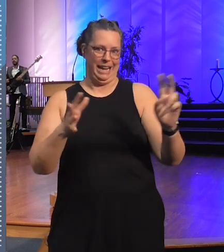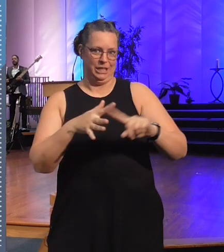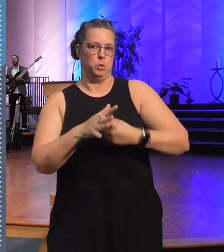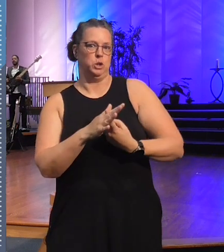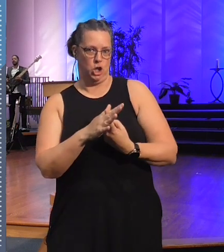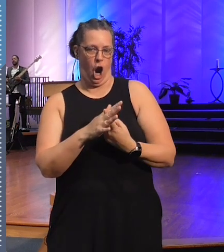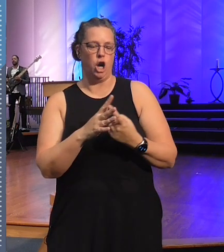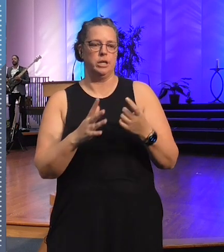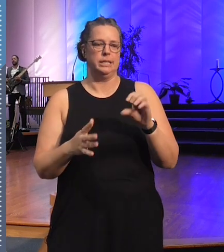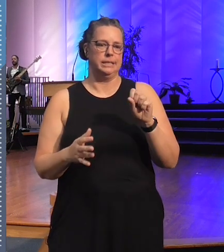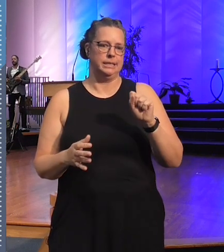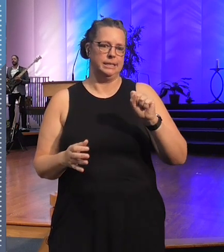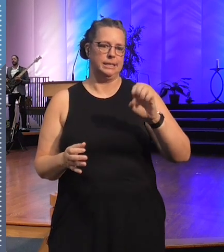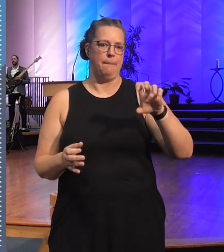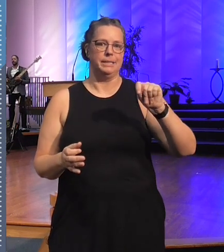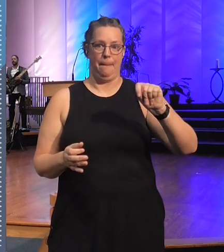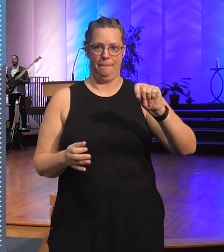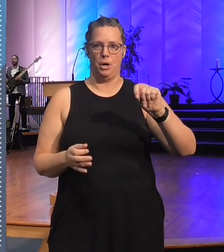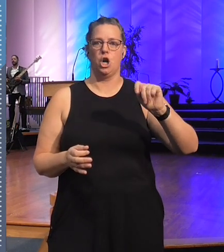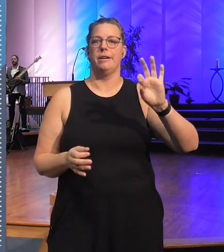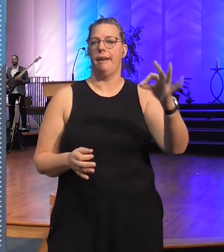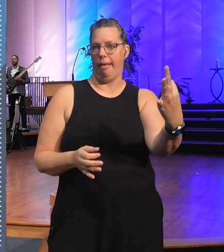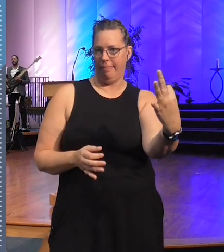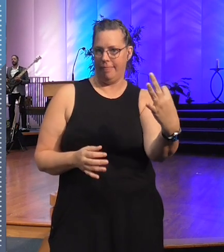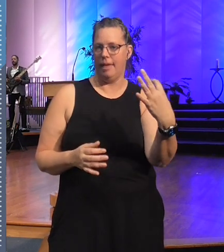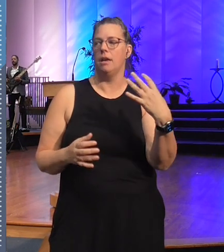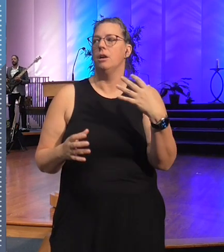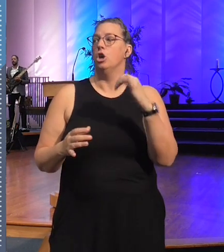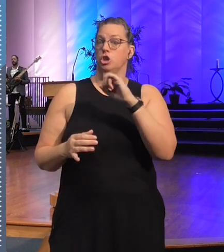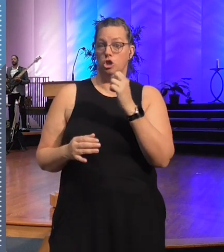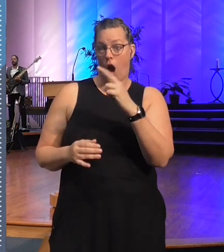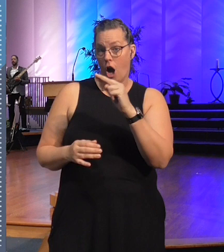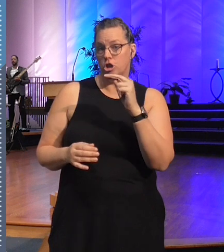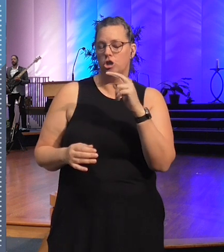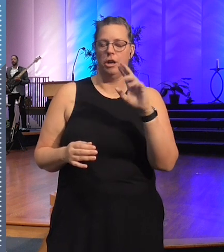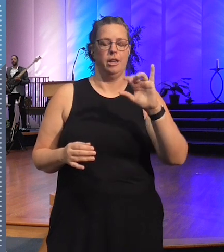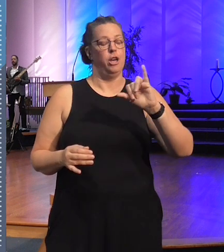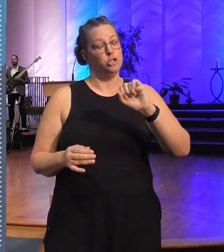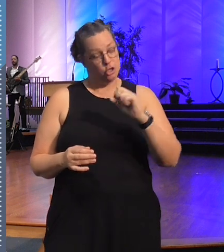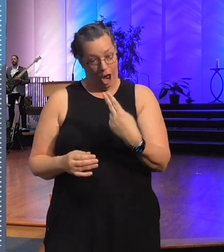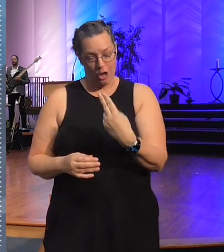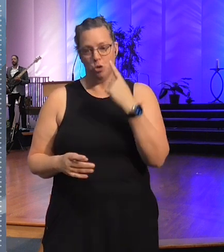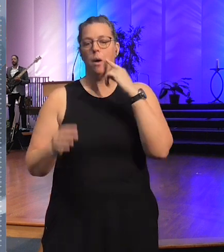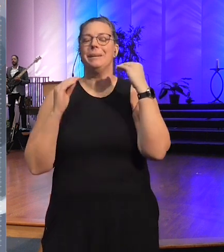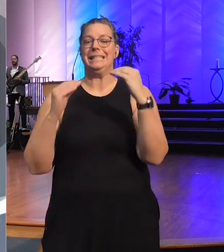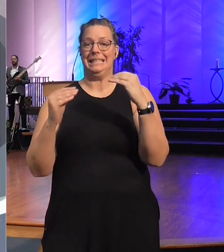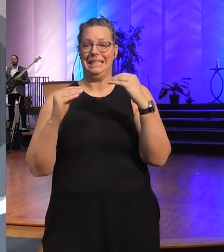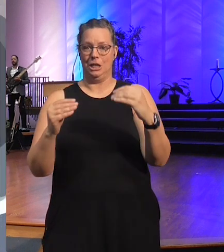September 9th and uh Josh is going to be teaching Beyond limit which is our first basic class so if